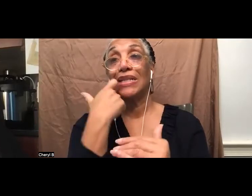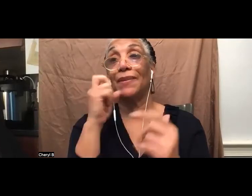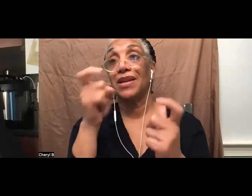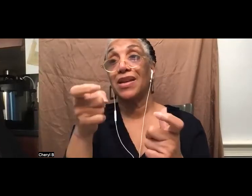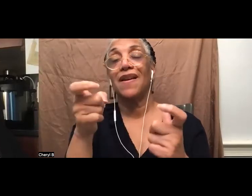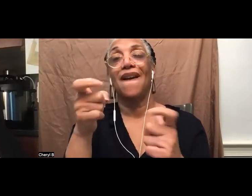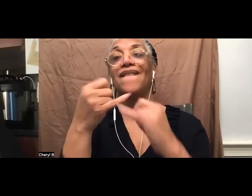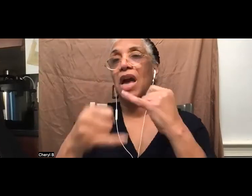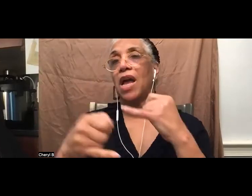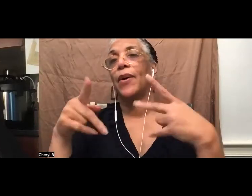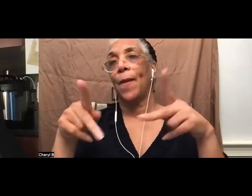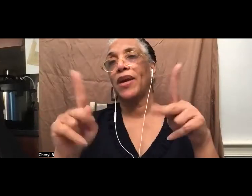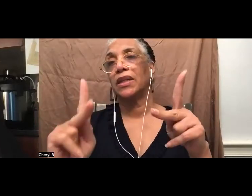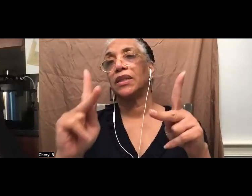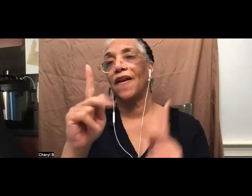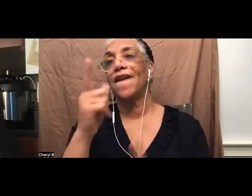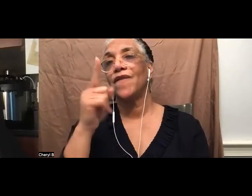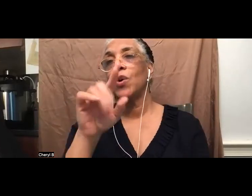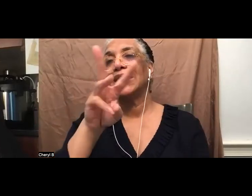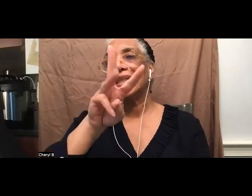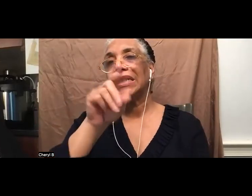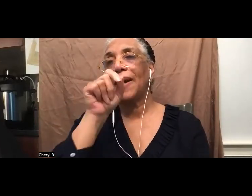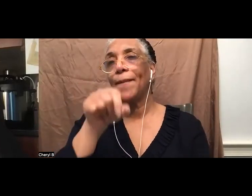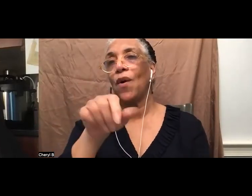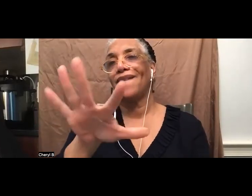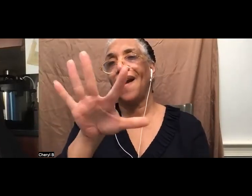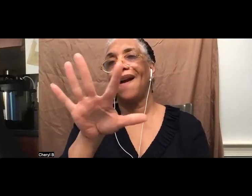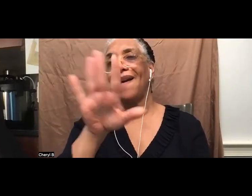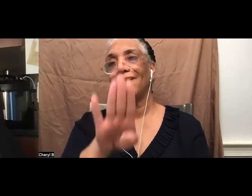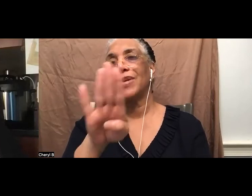for a $16.5 billion US